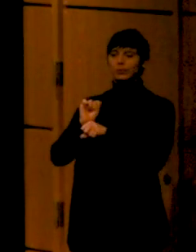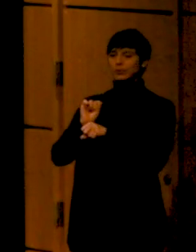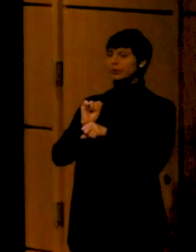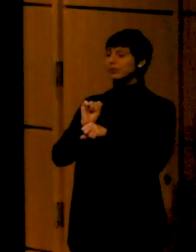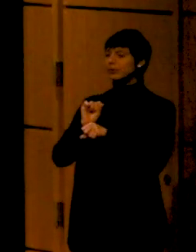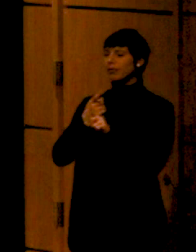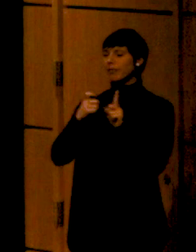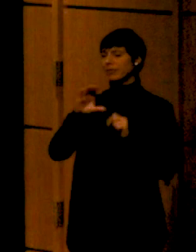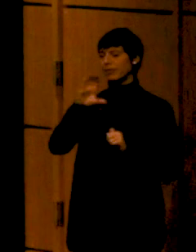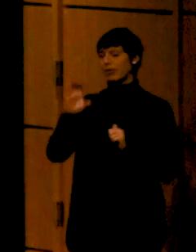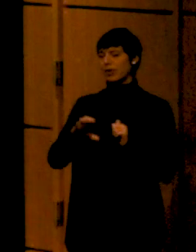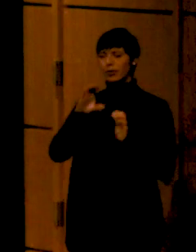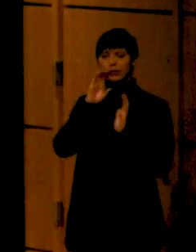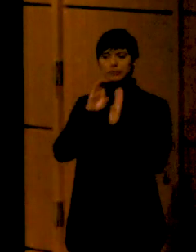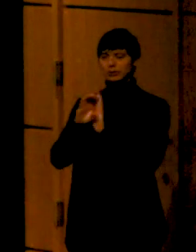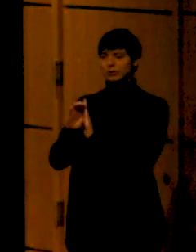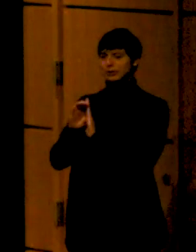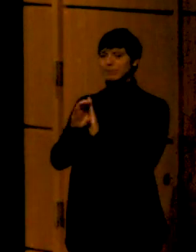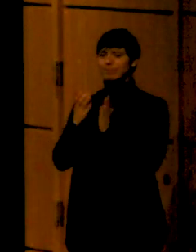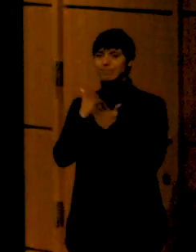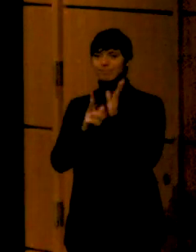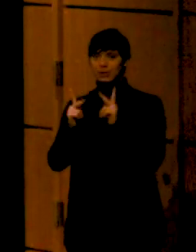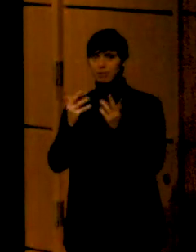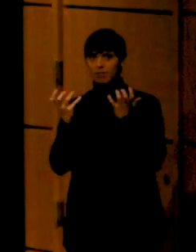a lot of help, including from some people in this audience, but also from the Roger